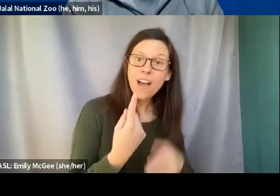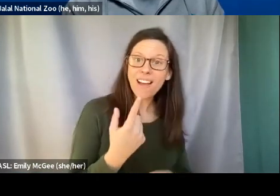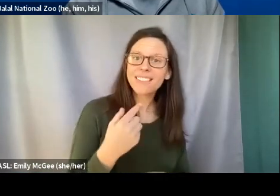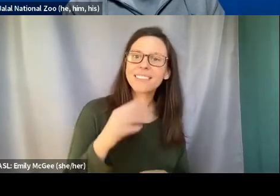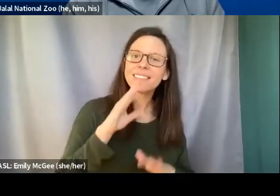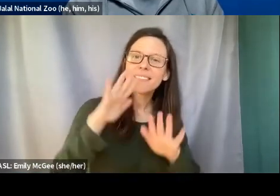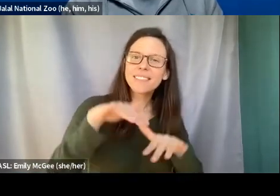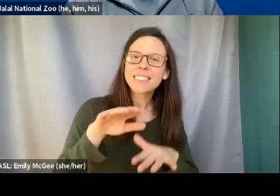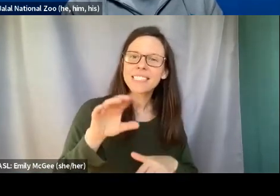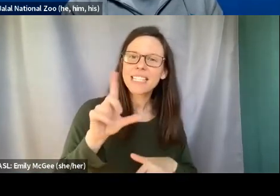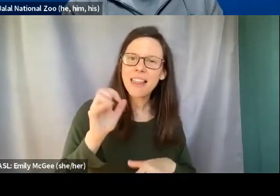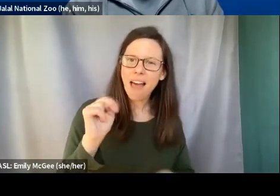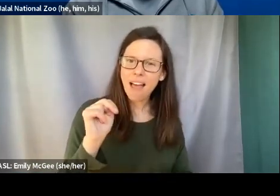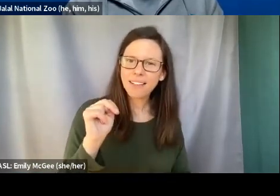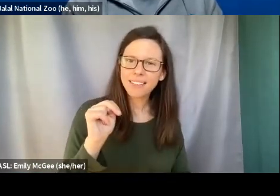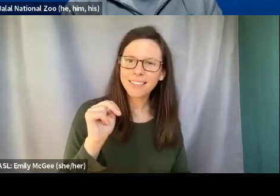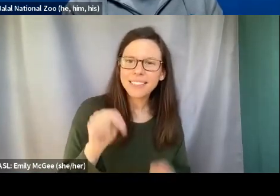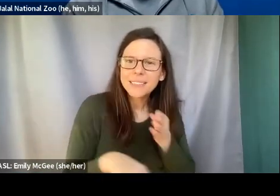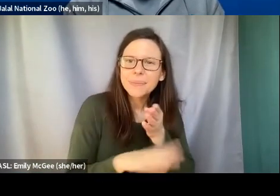The uh little Catalina